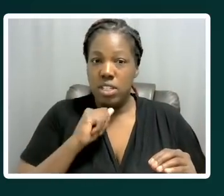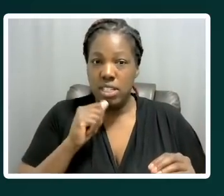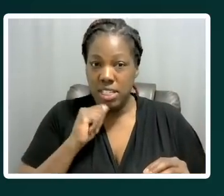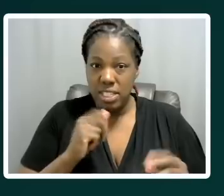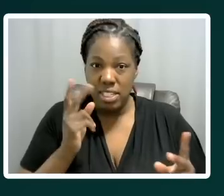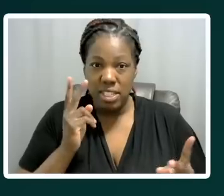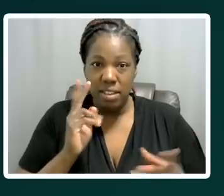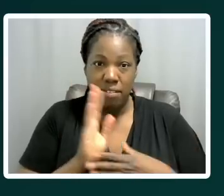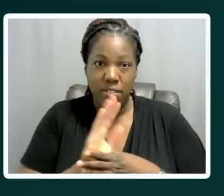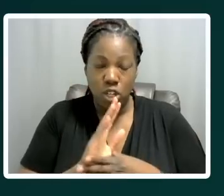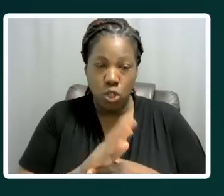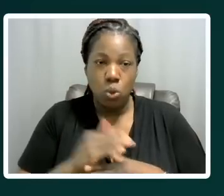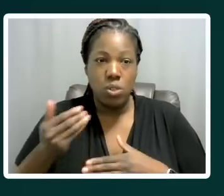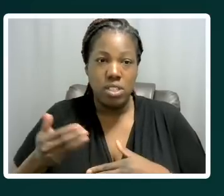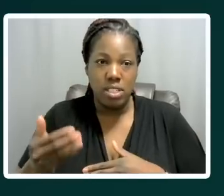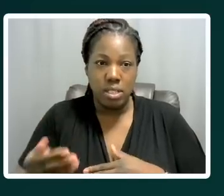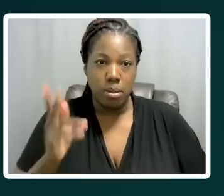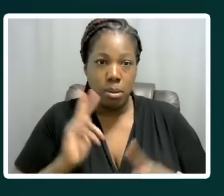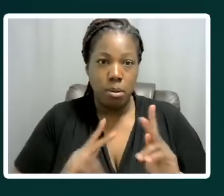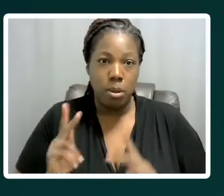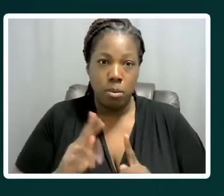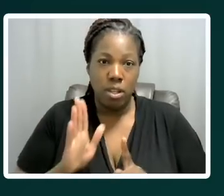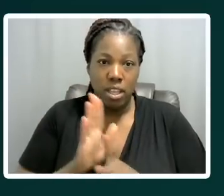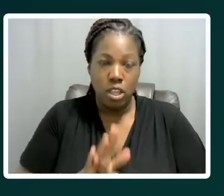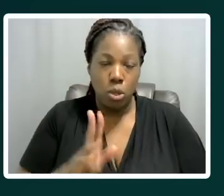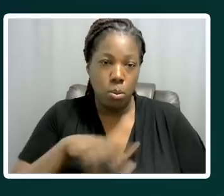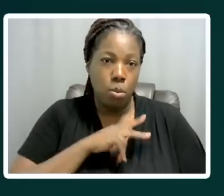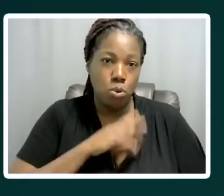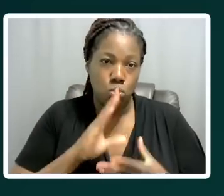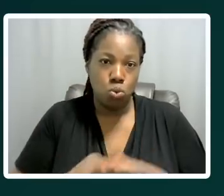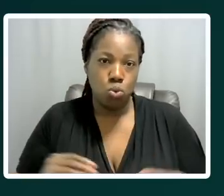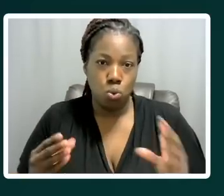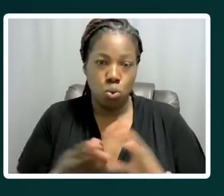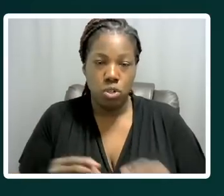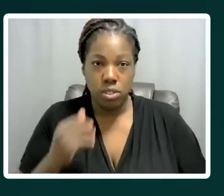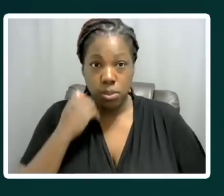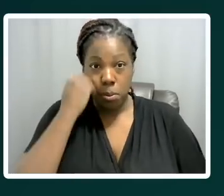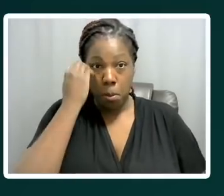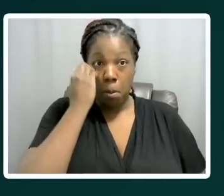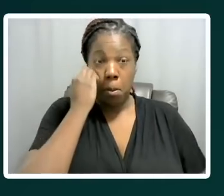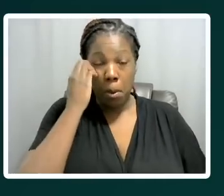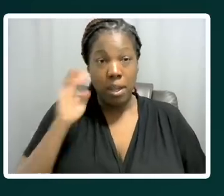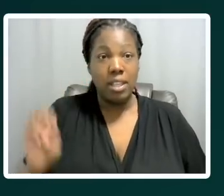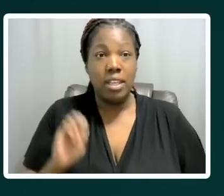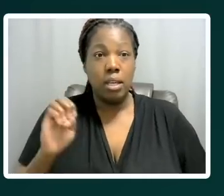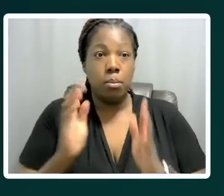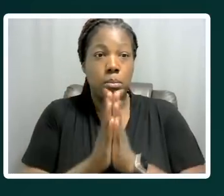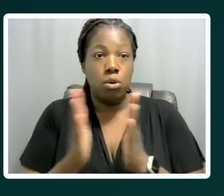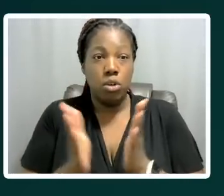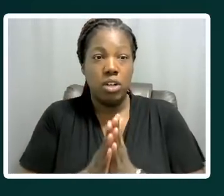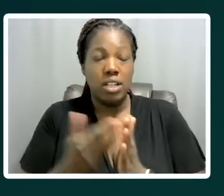of people and their personal stories. The e-books feature biographies of nine to 14